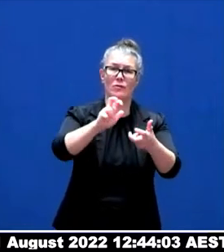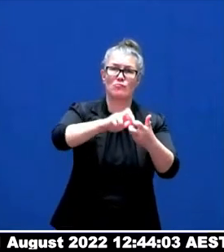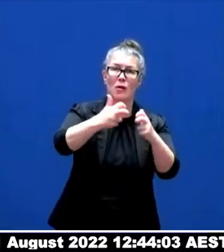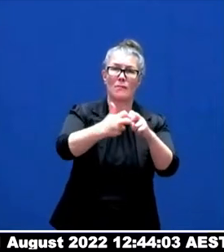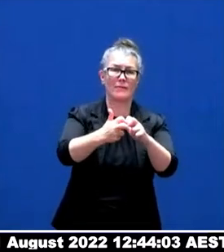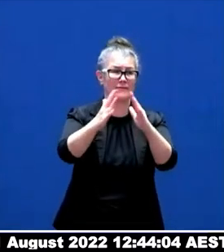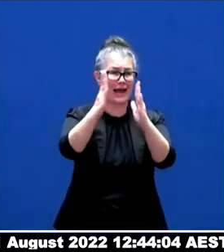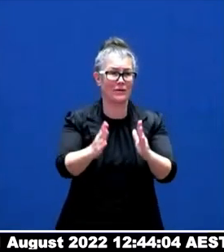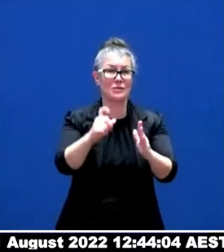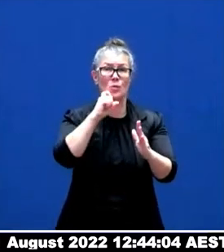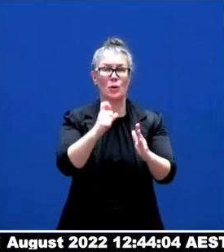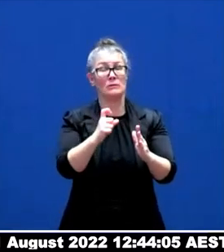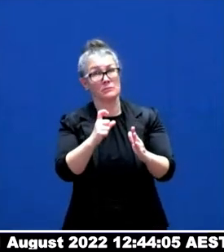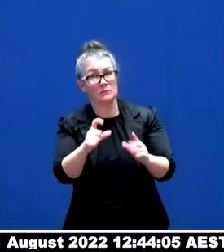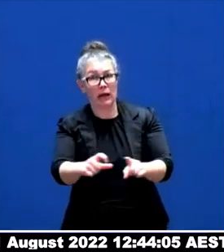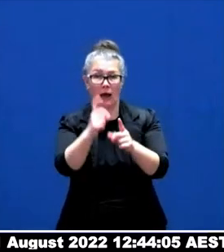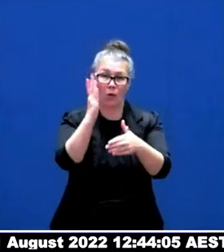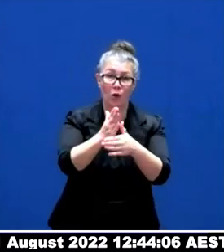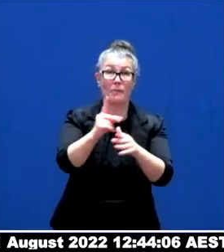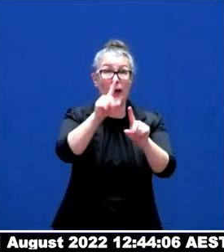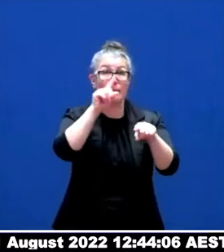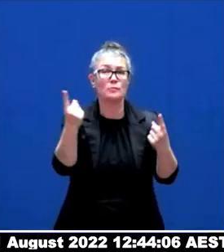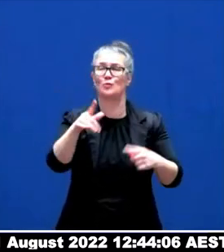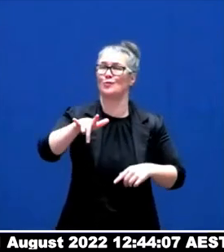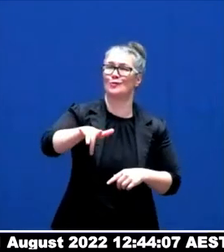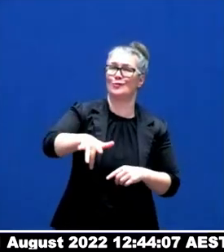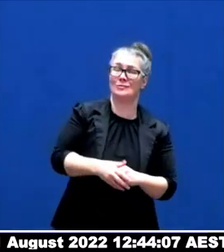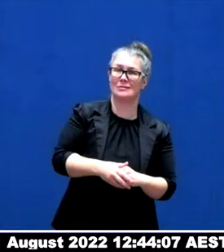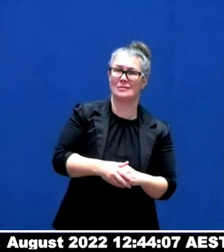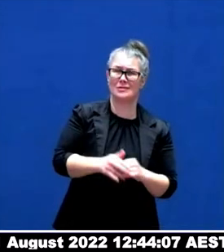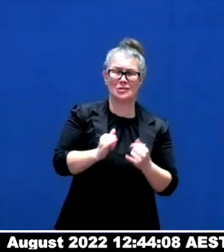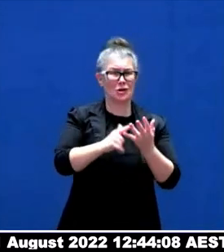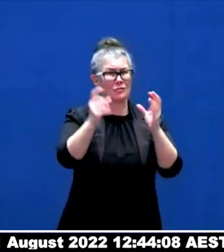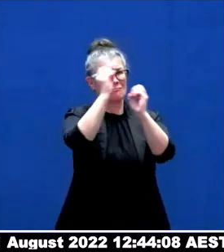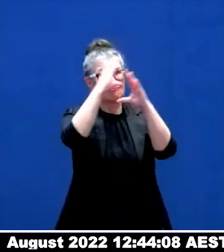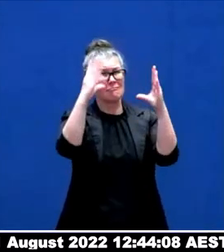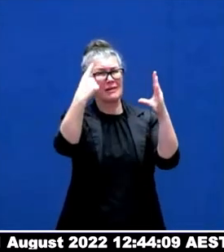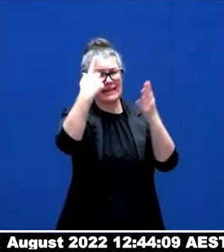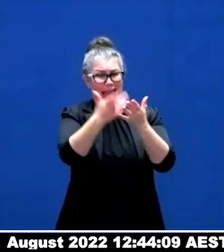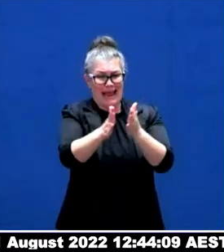And in terms of a New South Wales approach, what would it take to solve or at the very